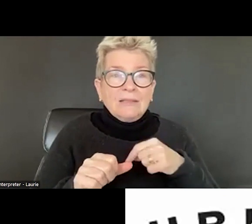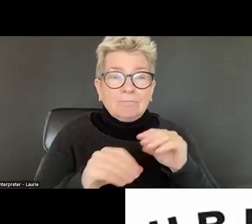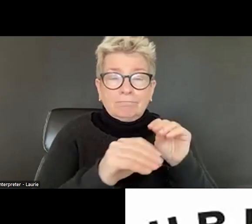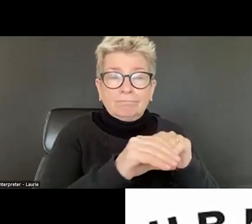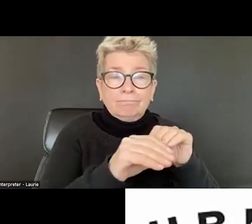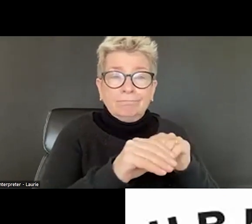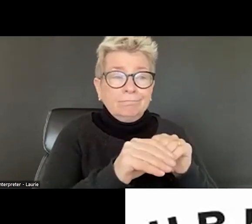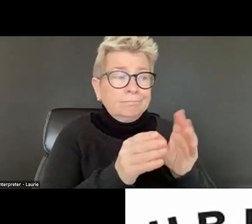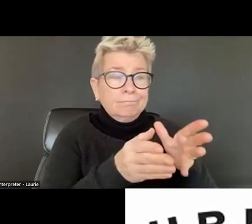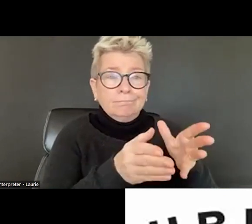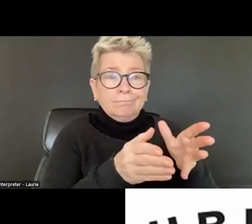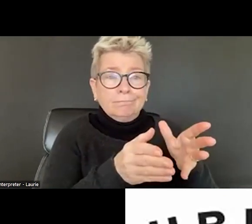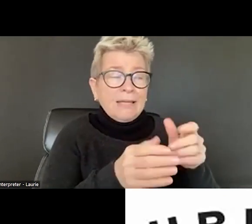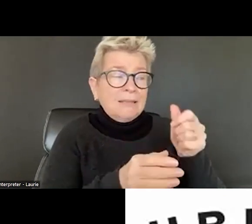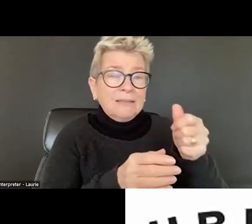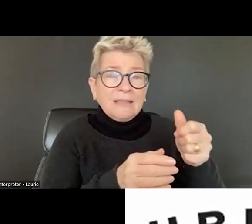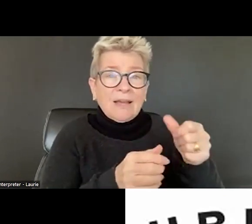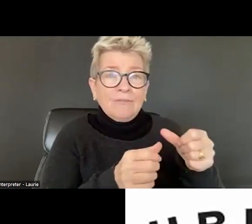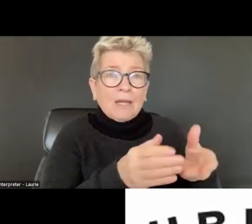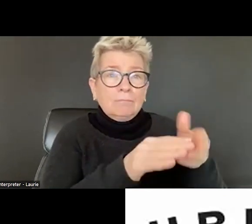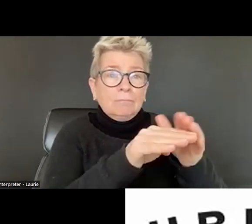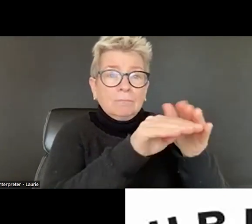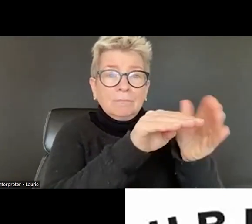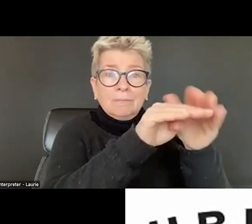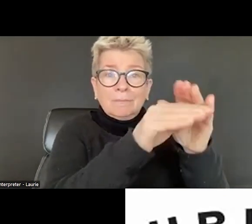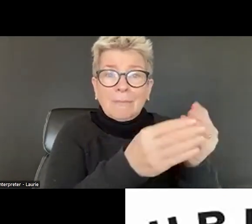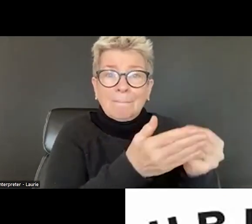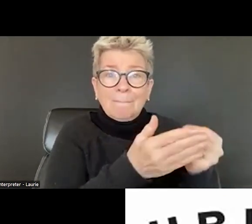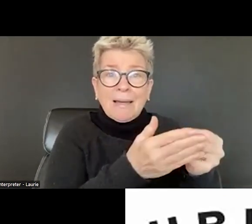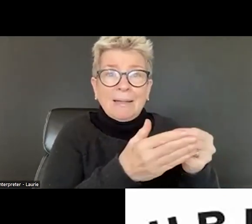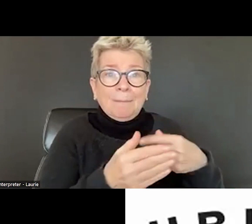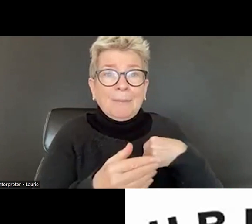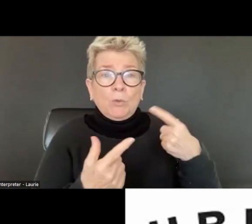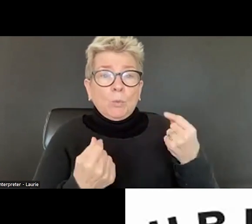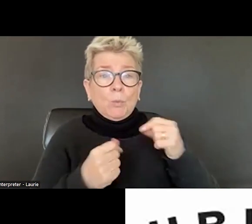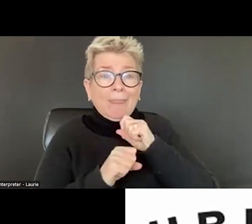earned money without me doing anything uh and it breaks that cycle of poverty and coming from a